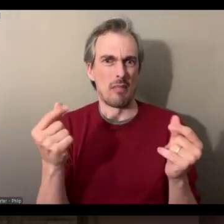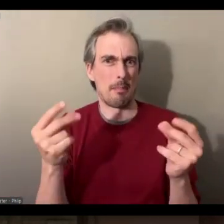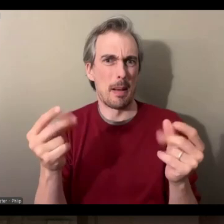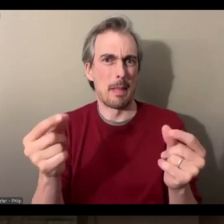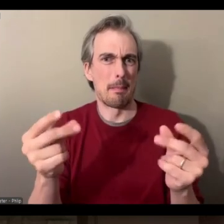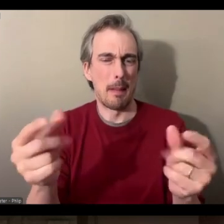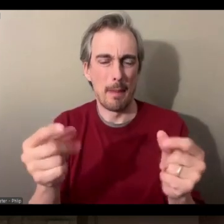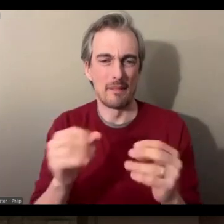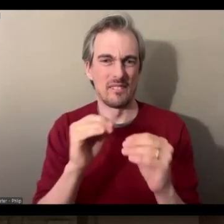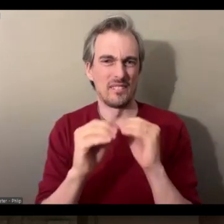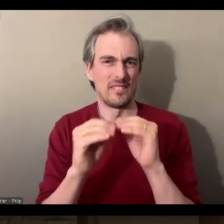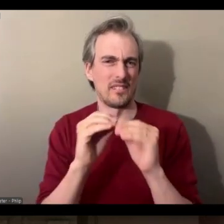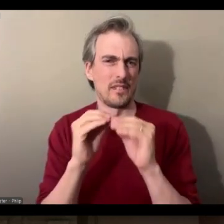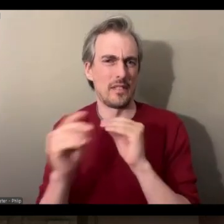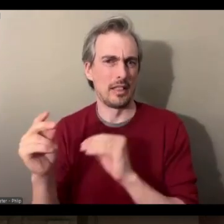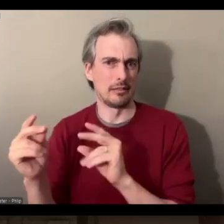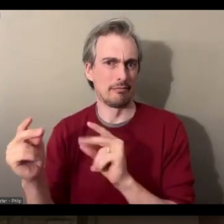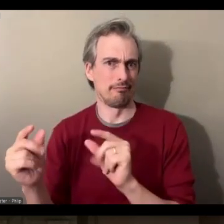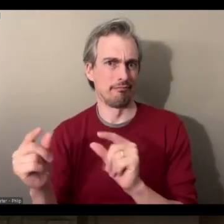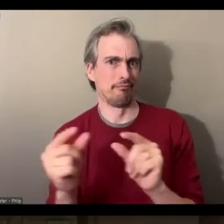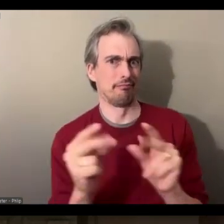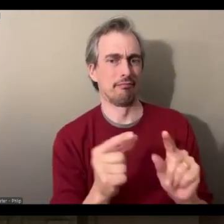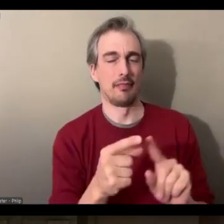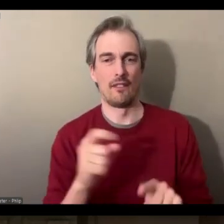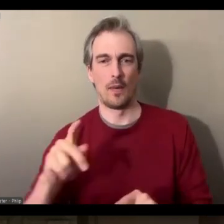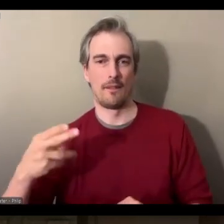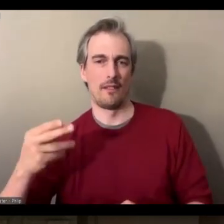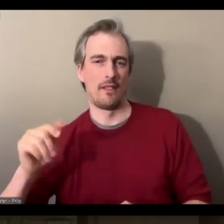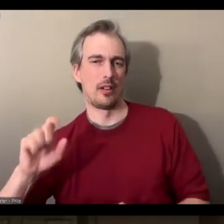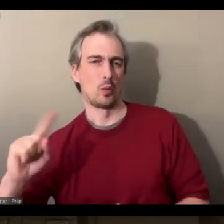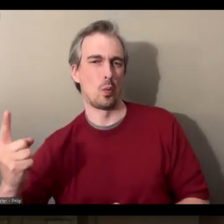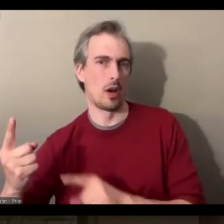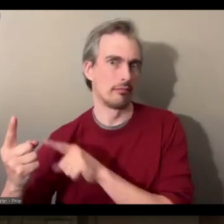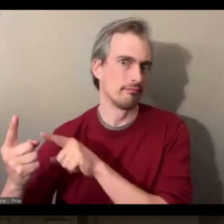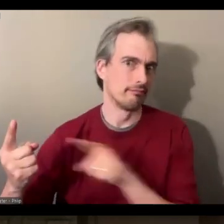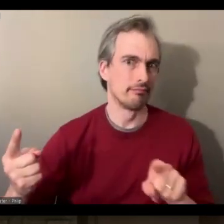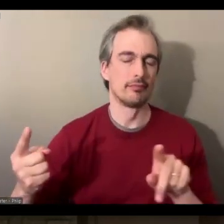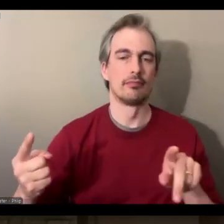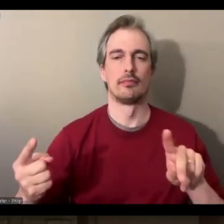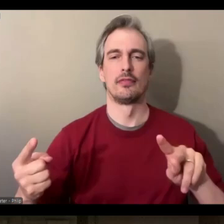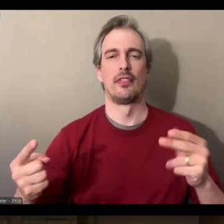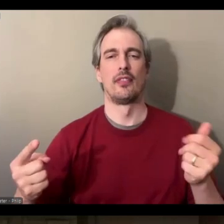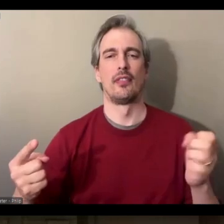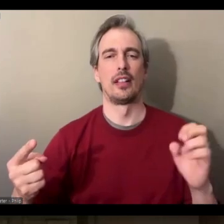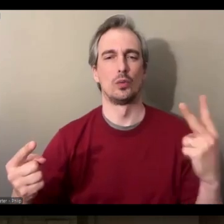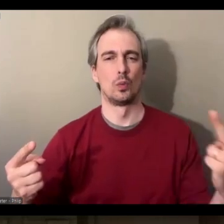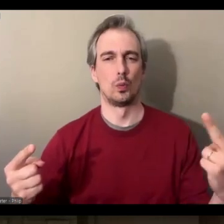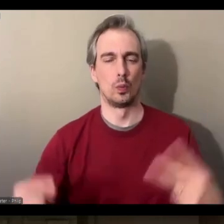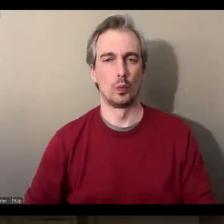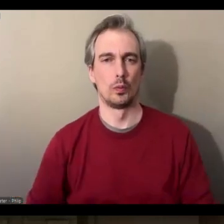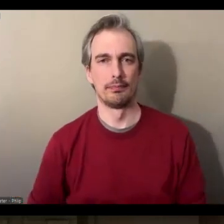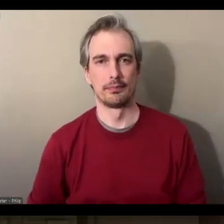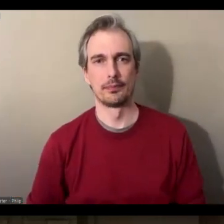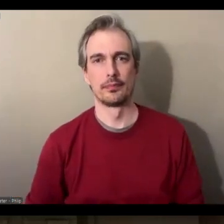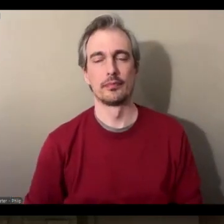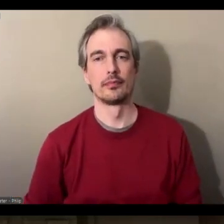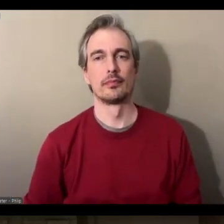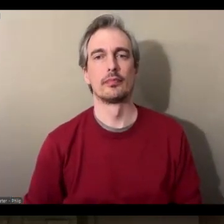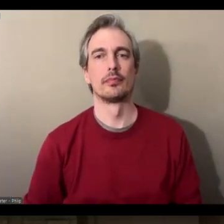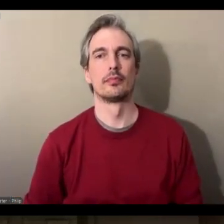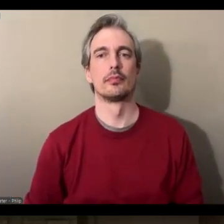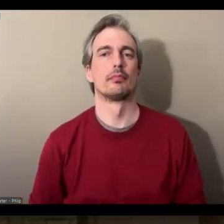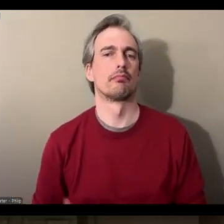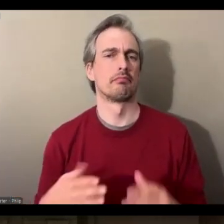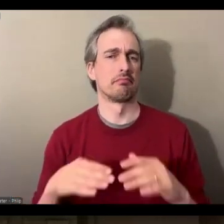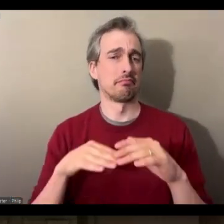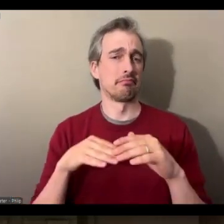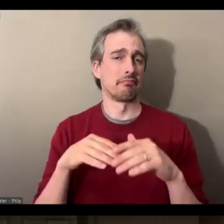phase 2 launch. What are the advantages of that? The first one is: You get to launch a website and